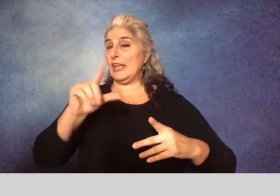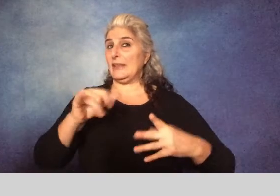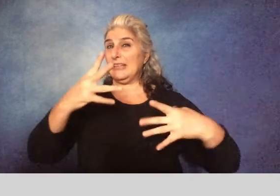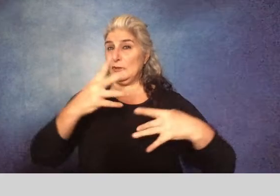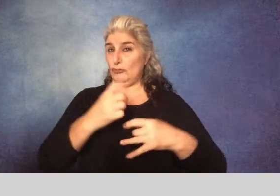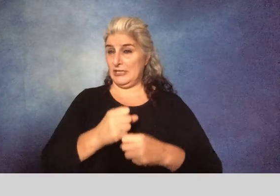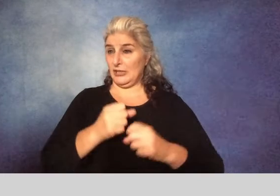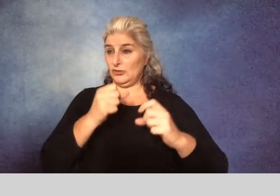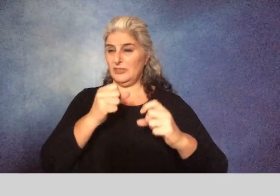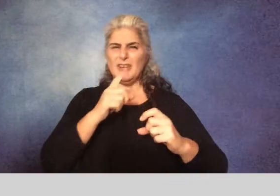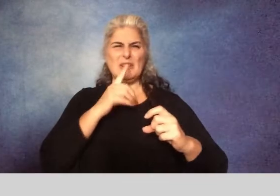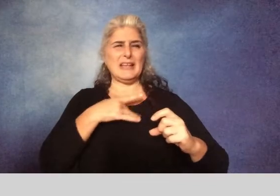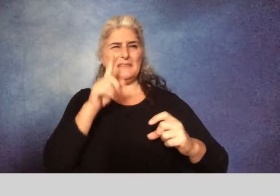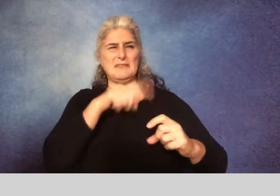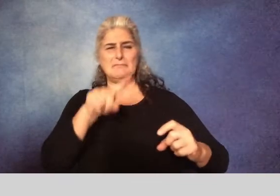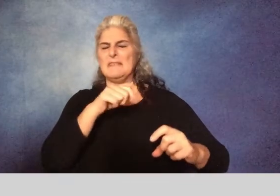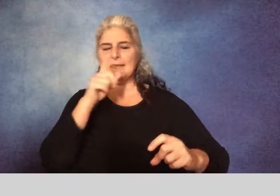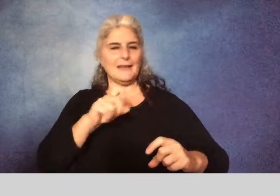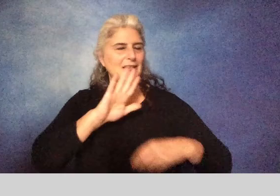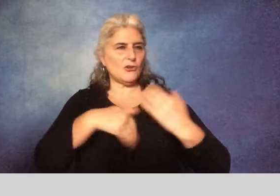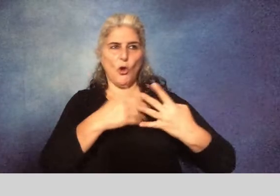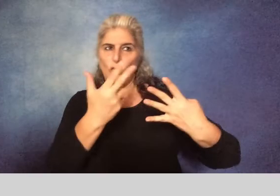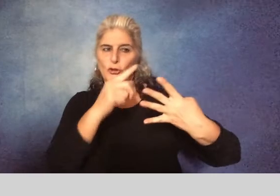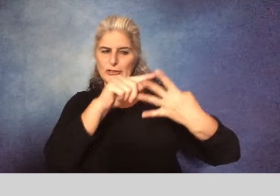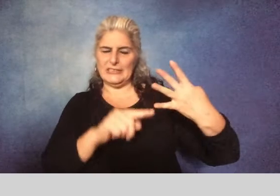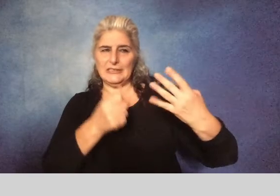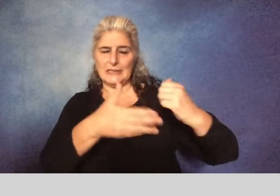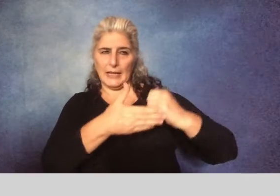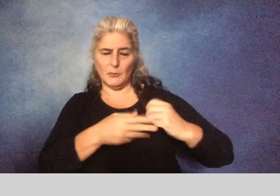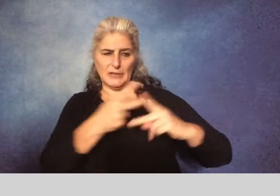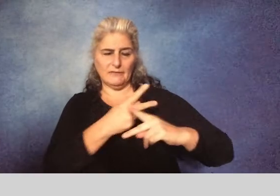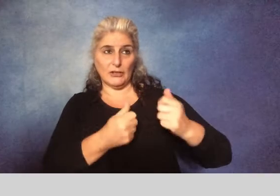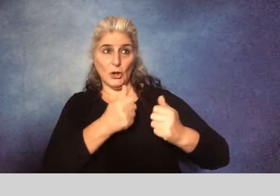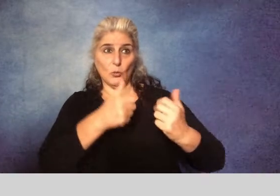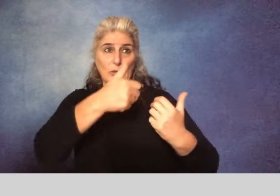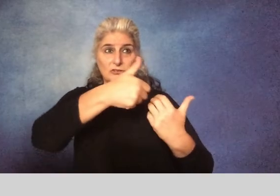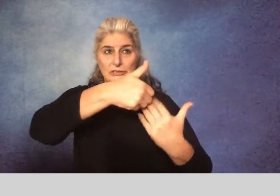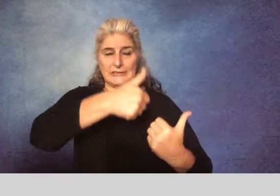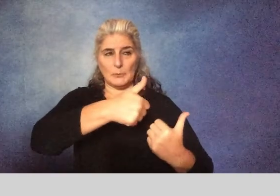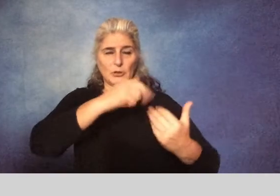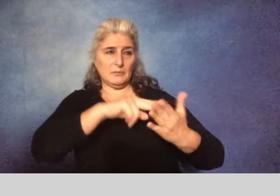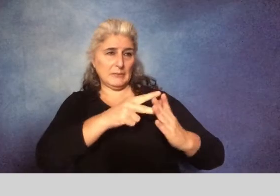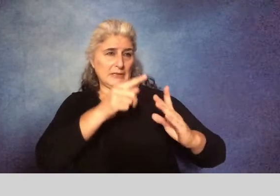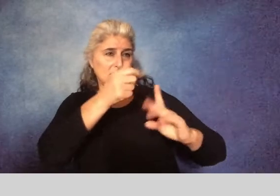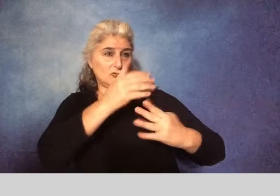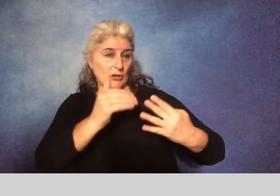that I didn't need all 13 features to distinguish tracks. And more features means sparse data